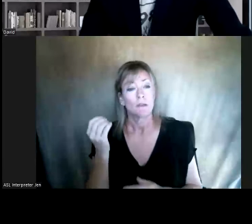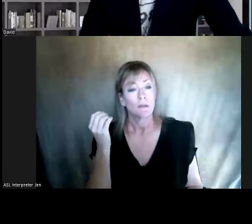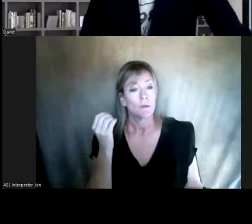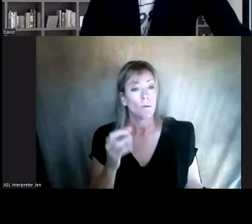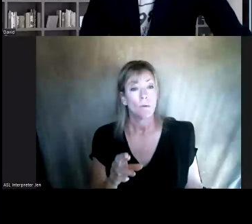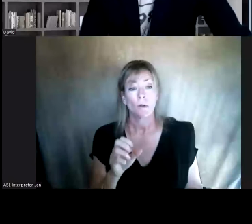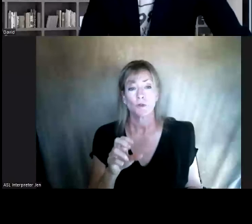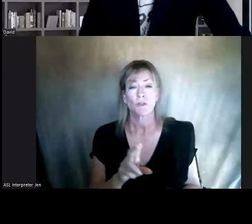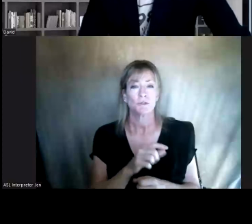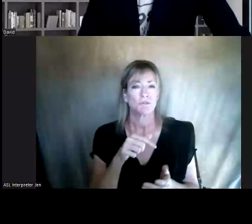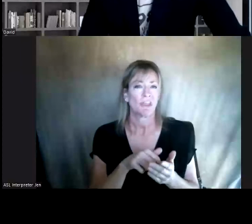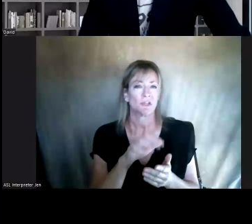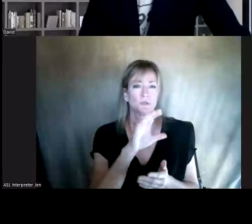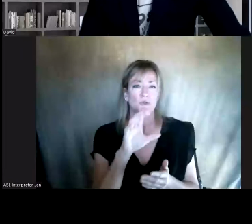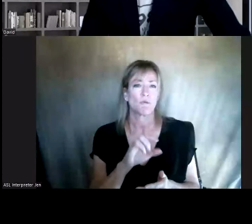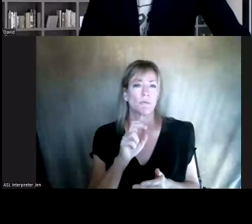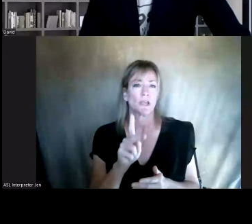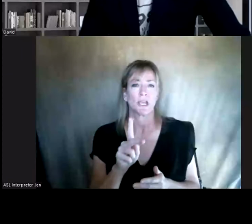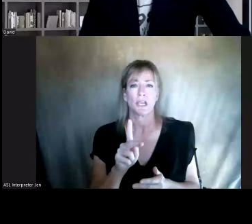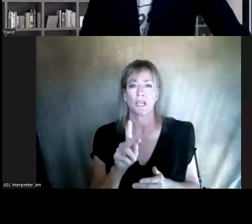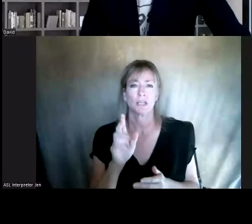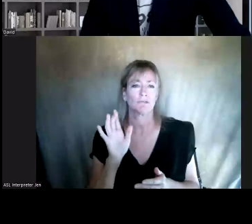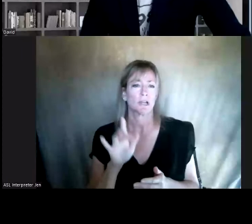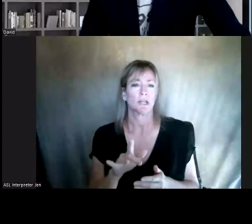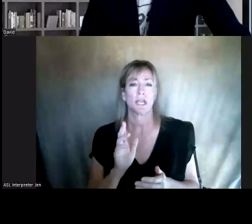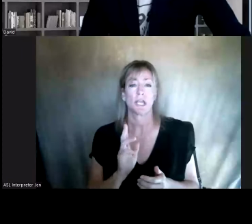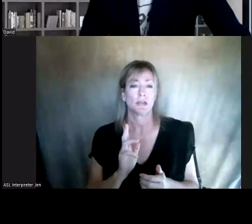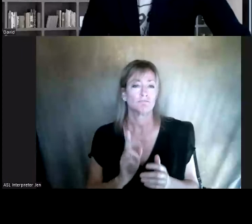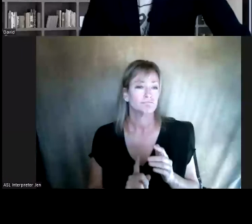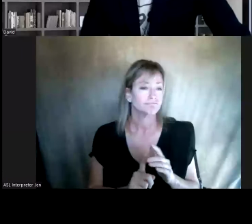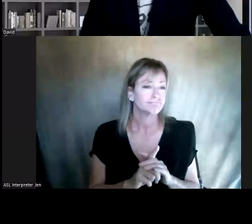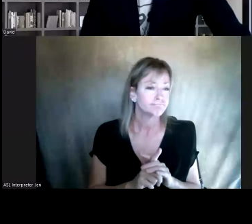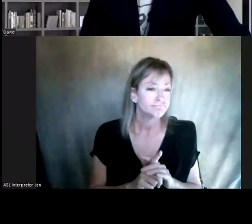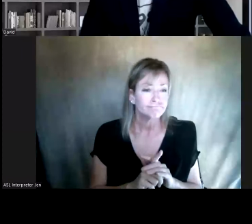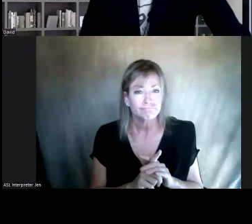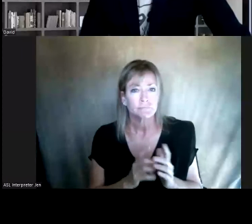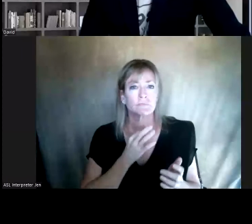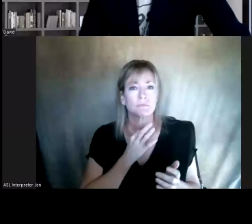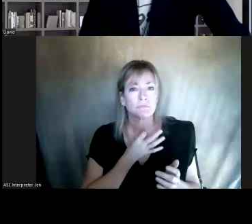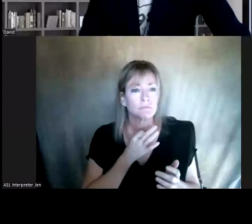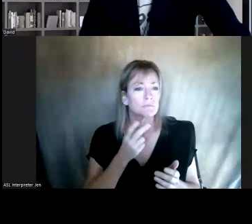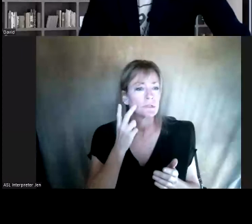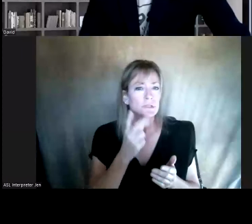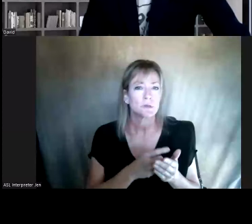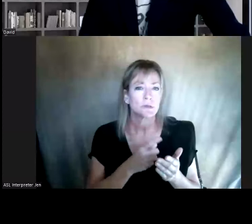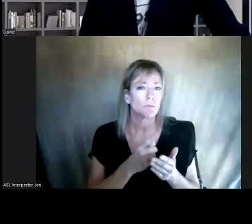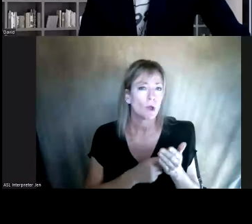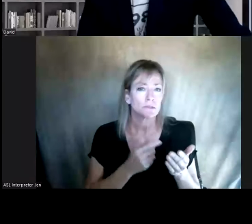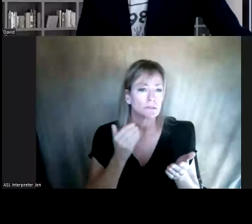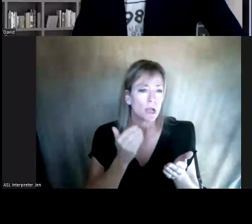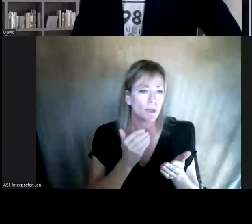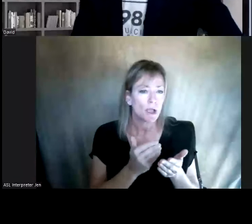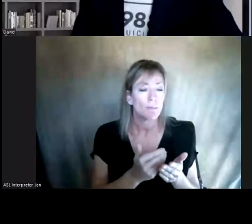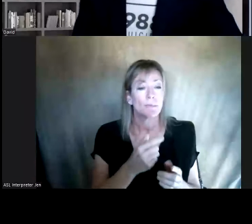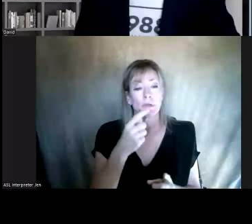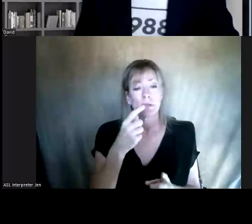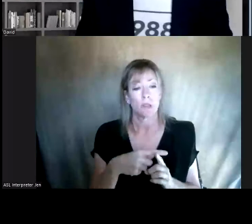ZOOM LINK EVERY WEEK AND DROP RIGHT IN. AS WELL AS THE BOTTOM OF THE PAGE AND THE